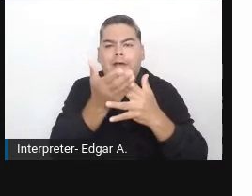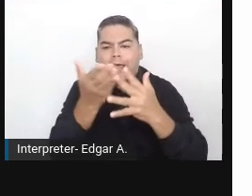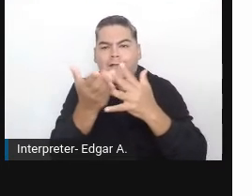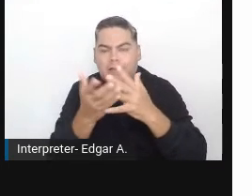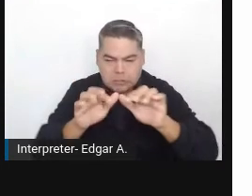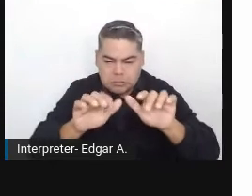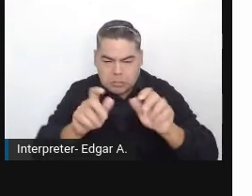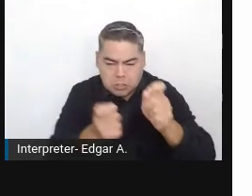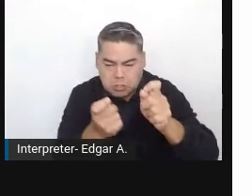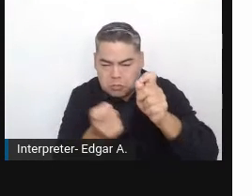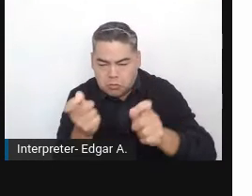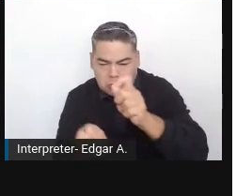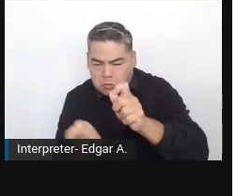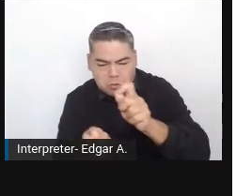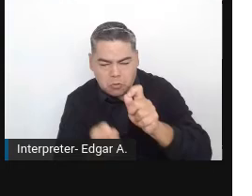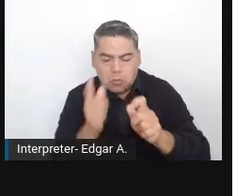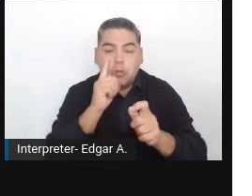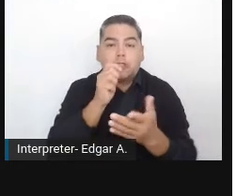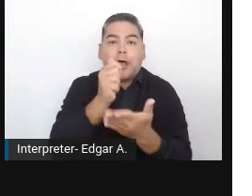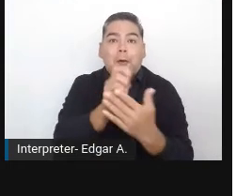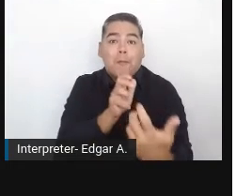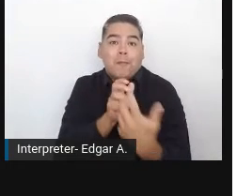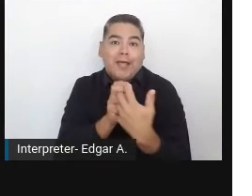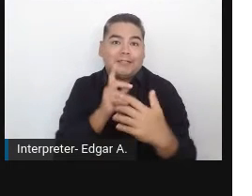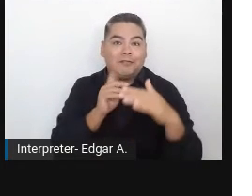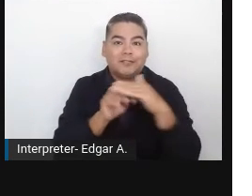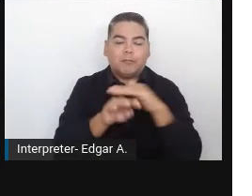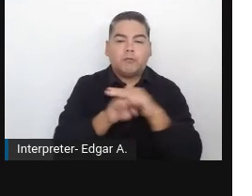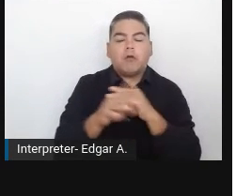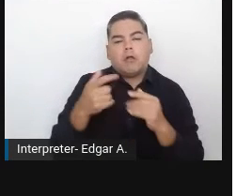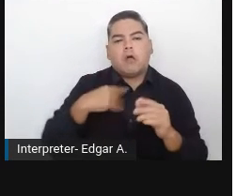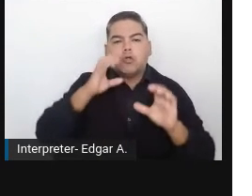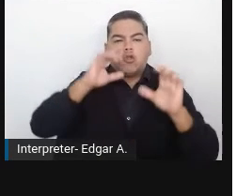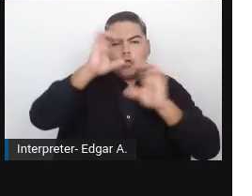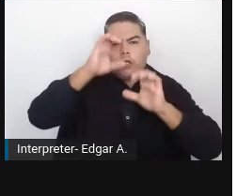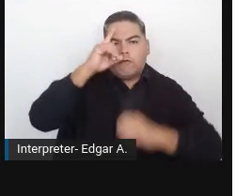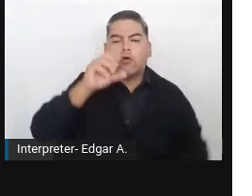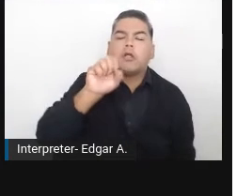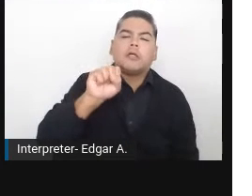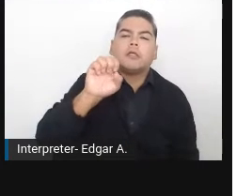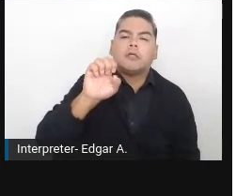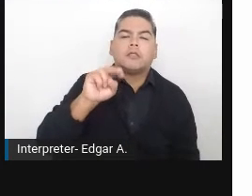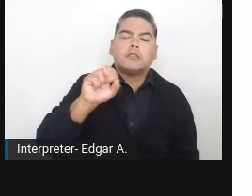I was looking on Sensei developer forums, and there was a discussion